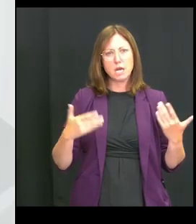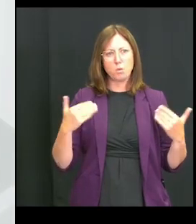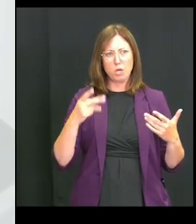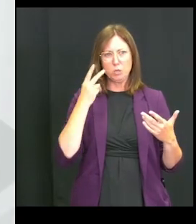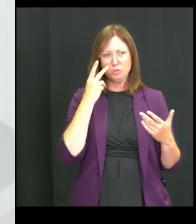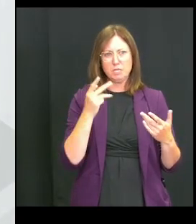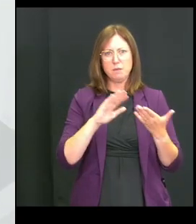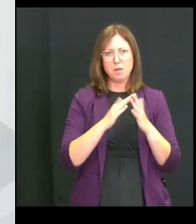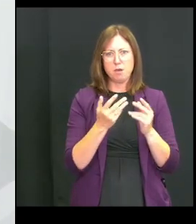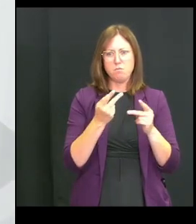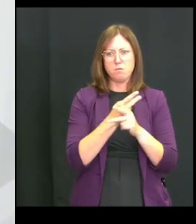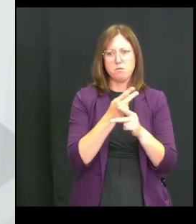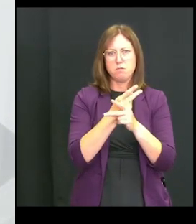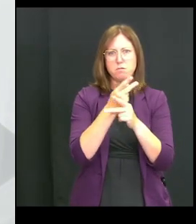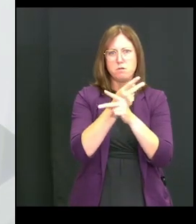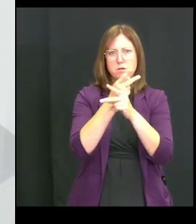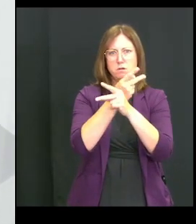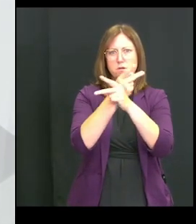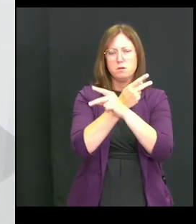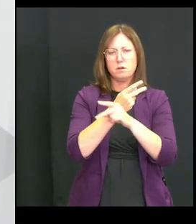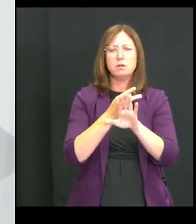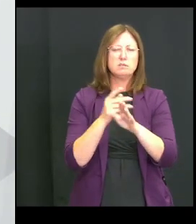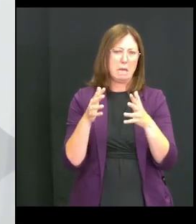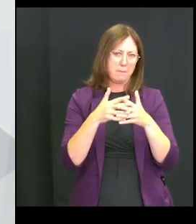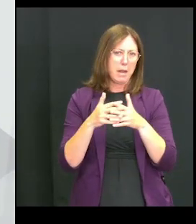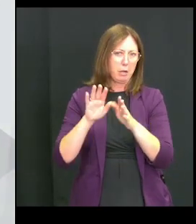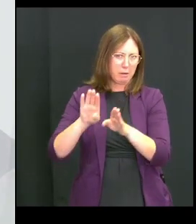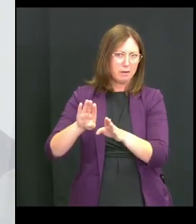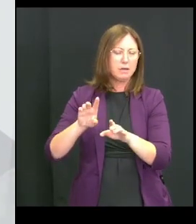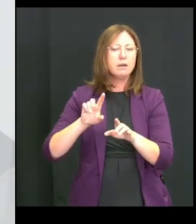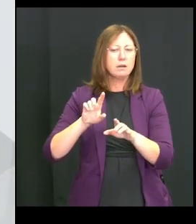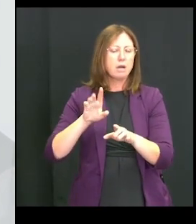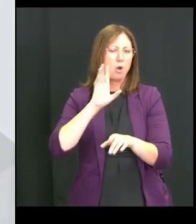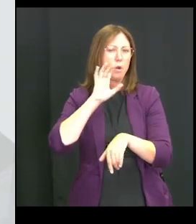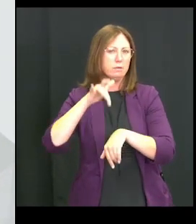And maybe not so much the US, because I do want to get into the US in a moment,